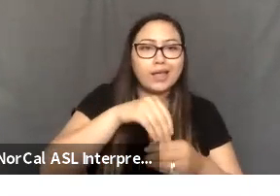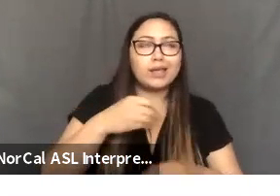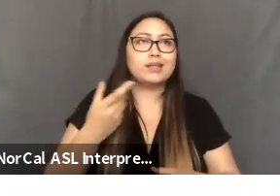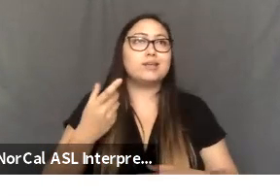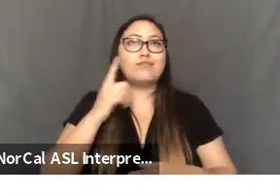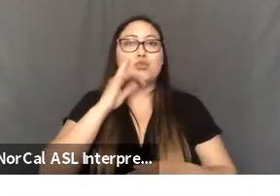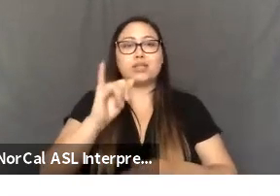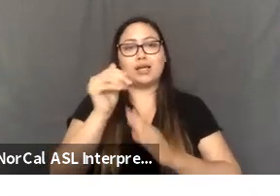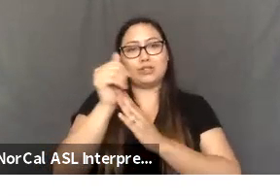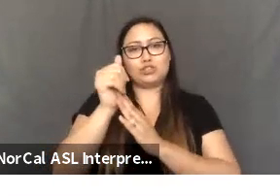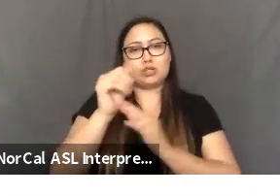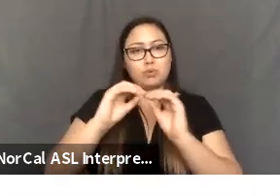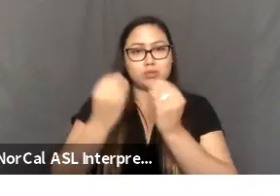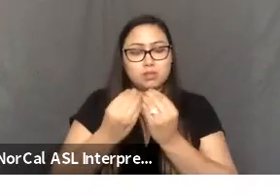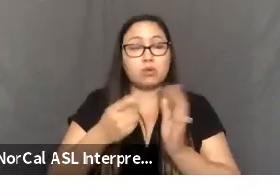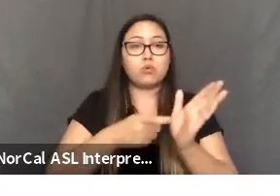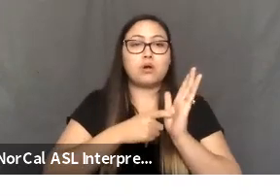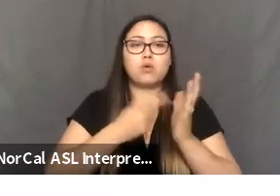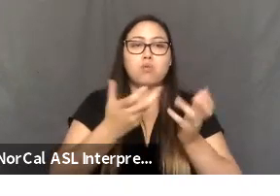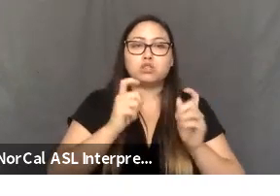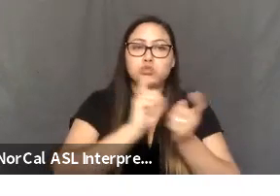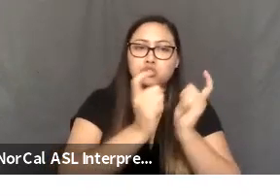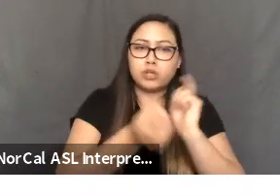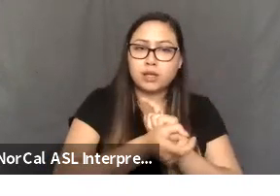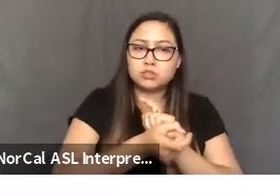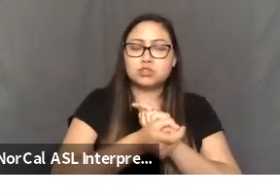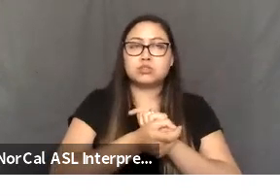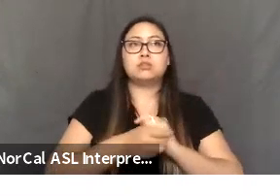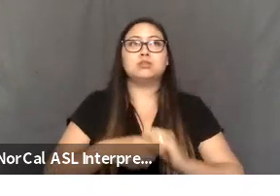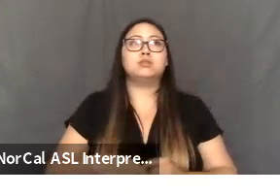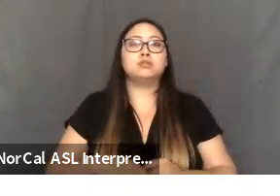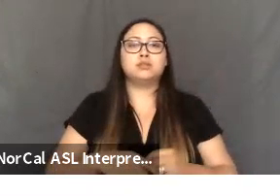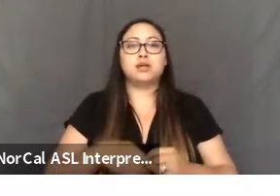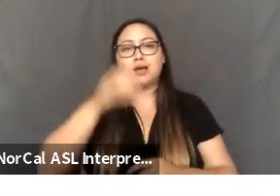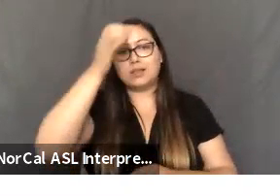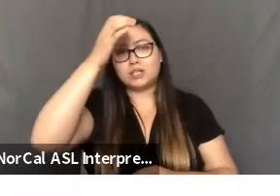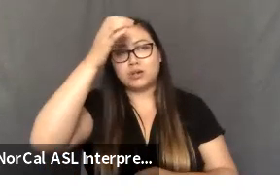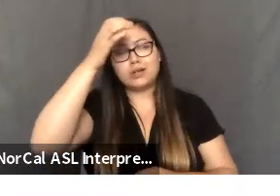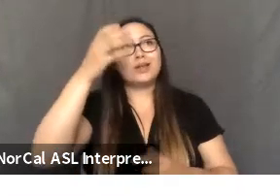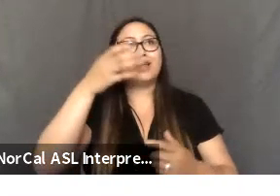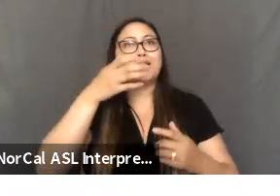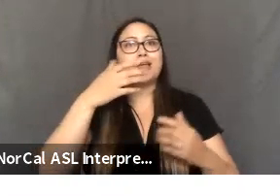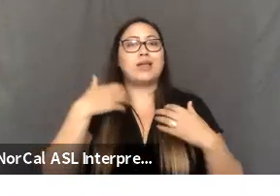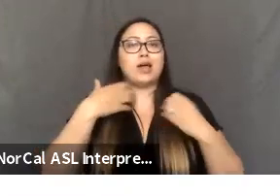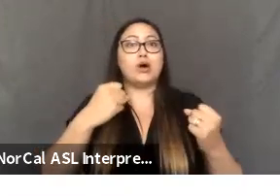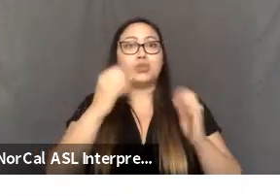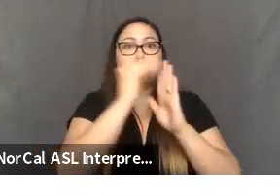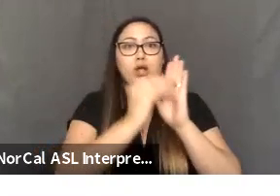it did require, one, a change in the electronic health record, which is quite costly, but also